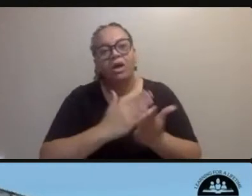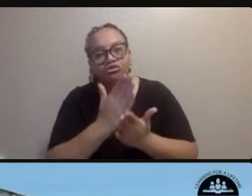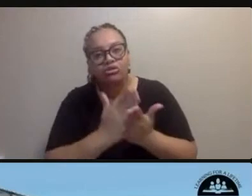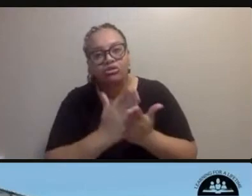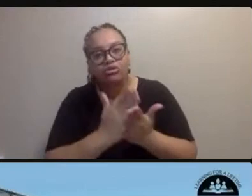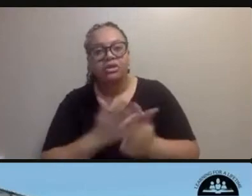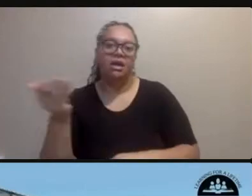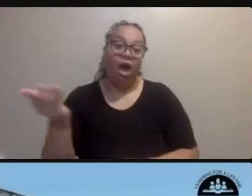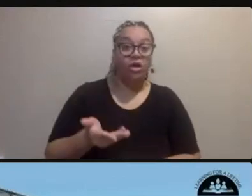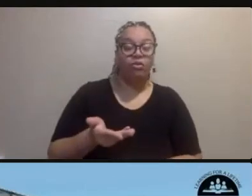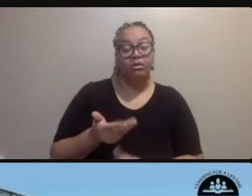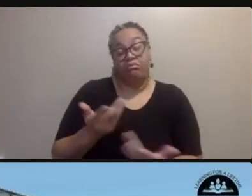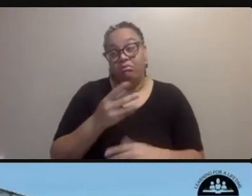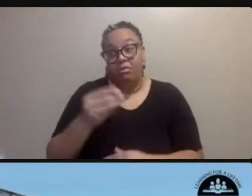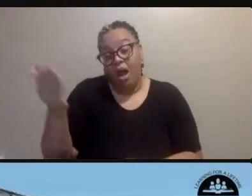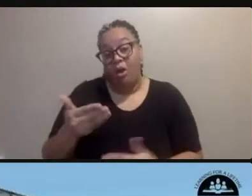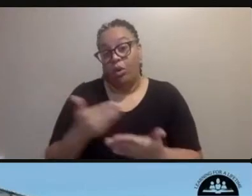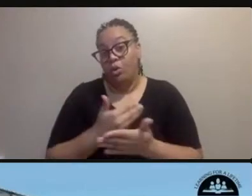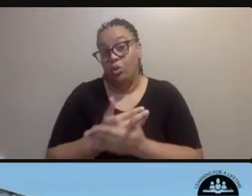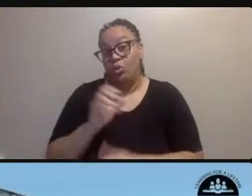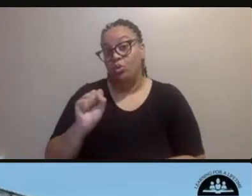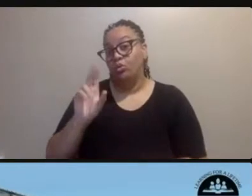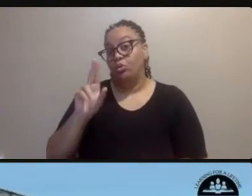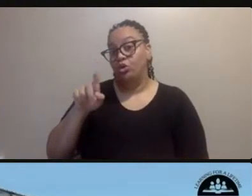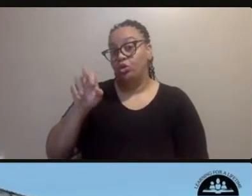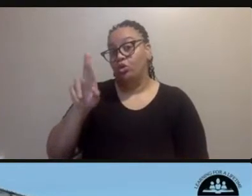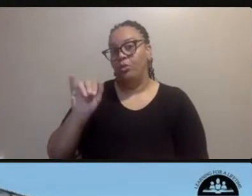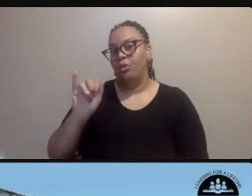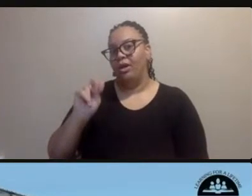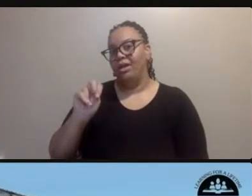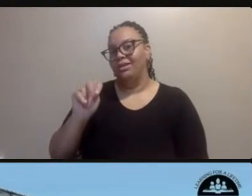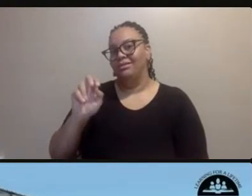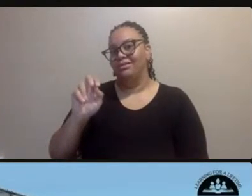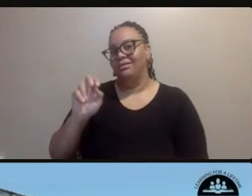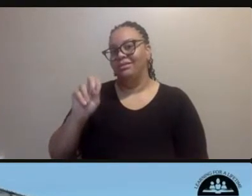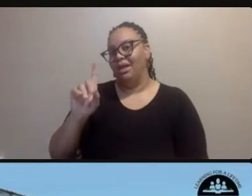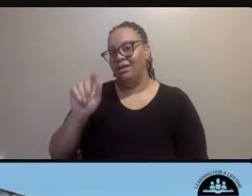IDERATION AS WE'RE WORKING